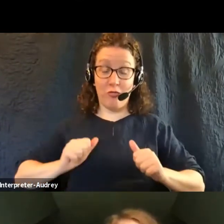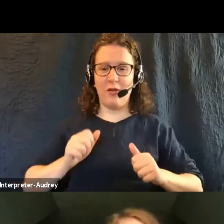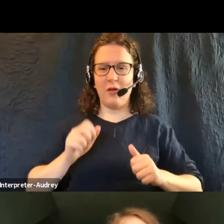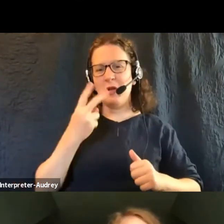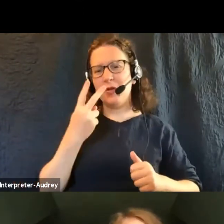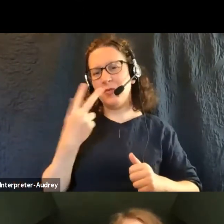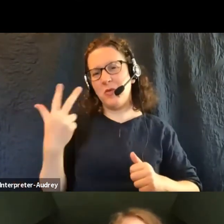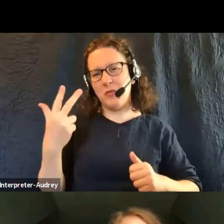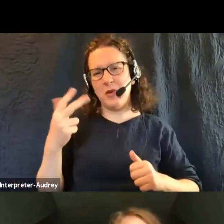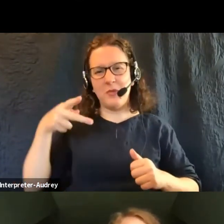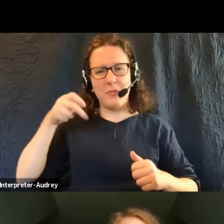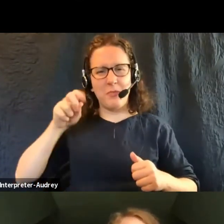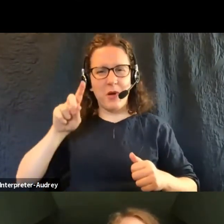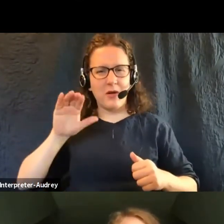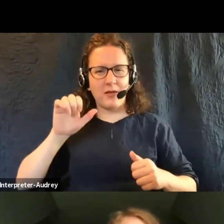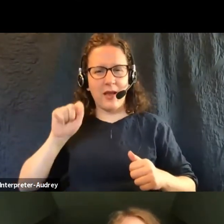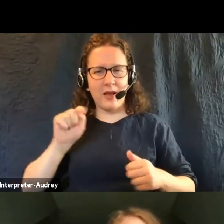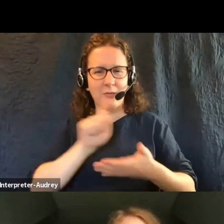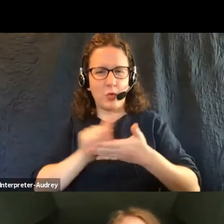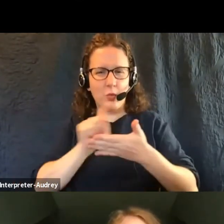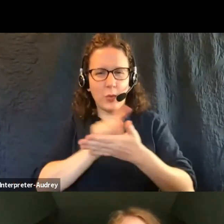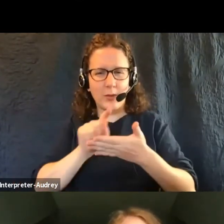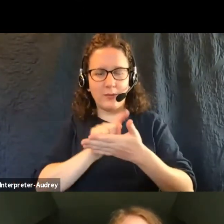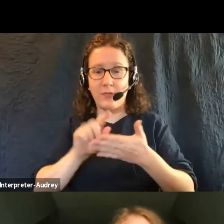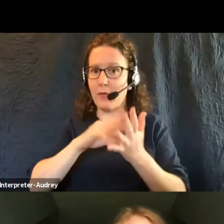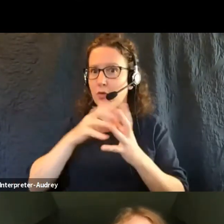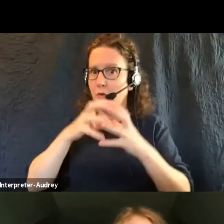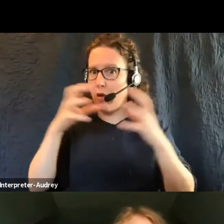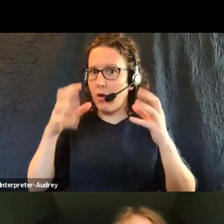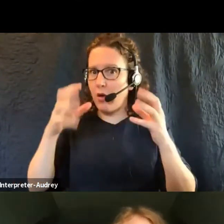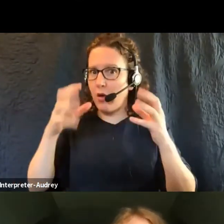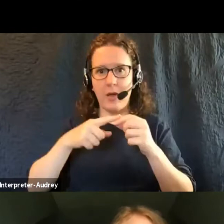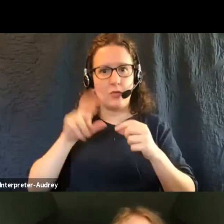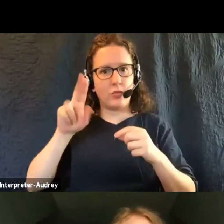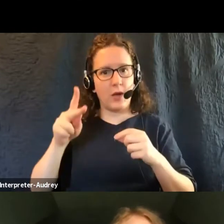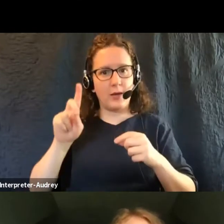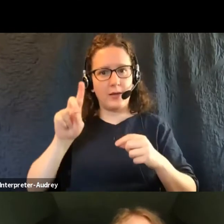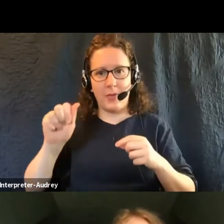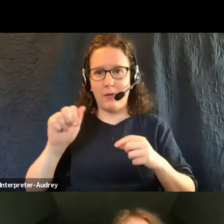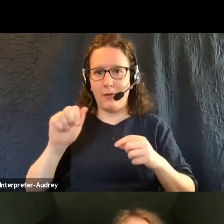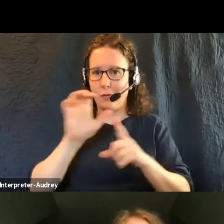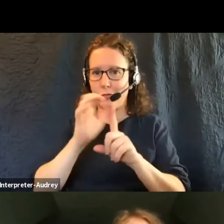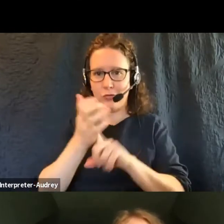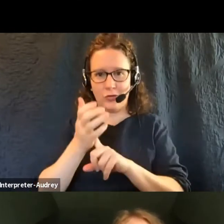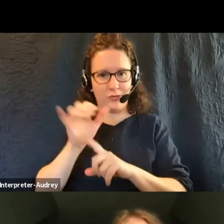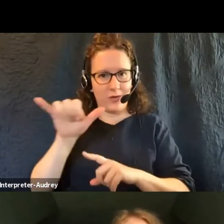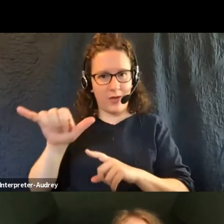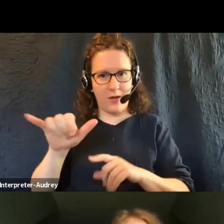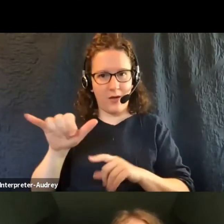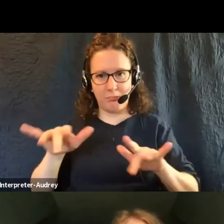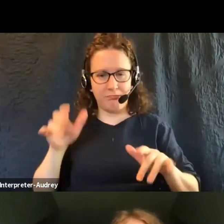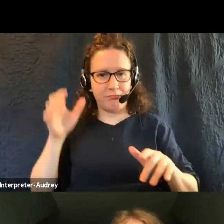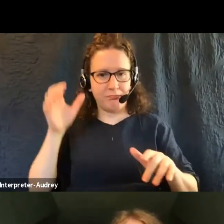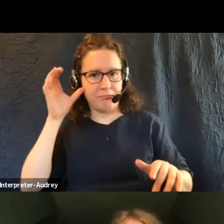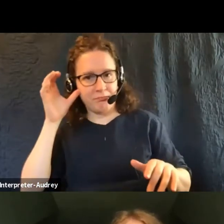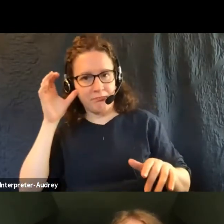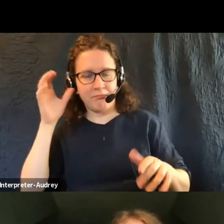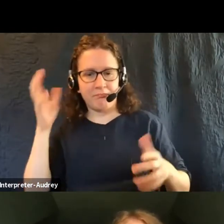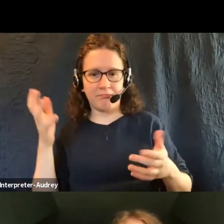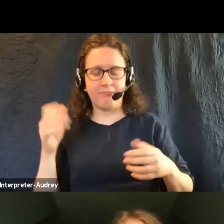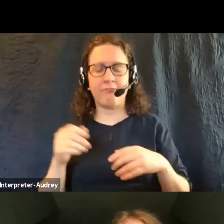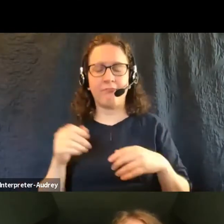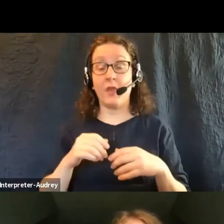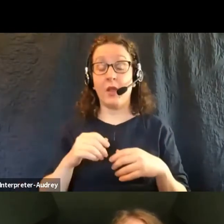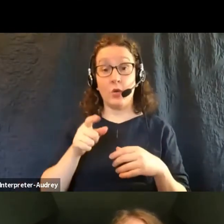and I've learned so much about UK disability culture through that and it's kind of what you describe as, sounds